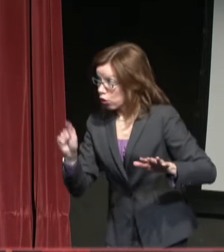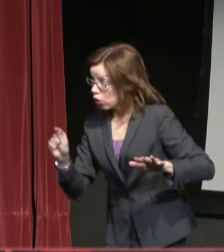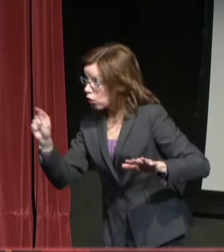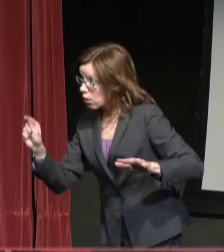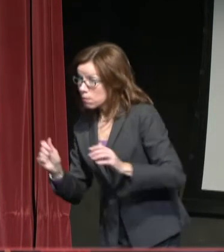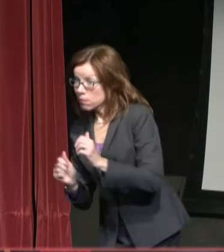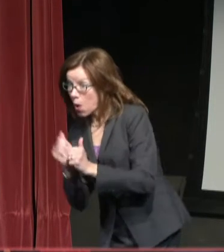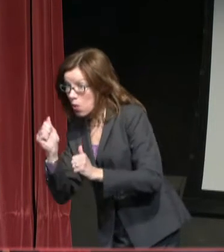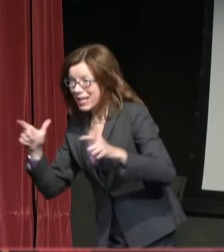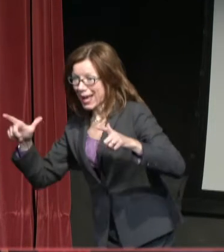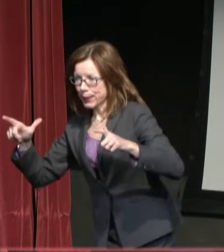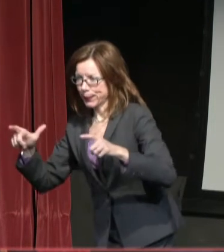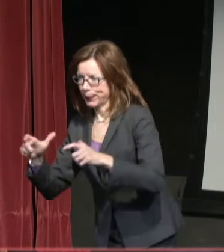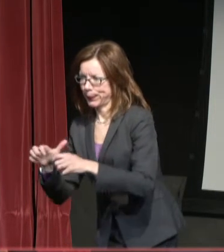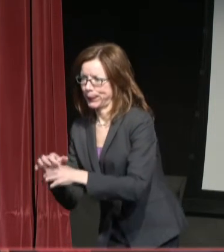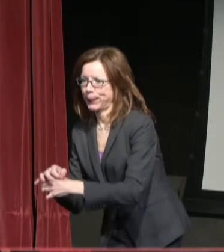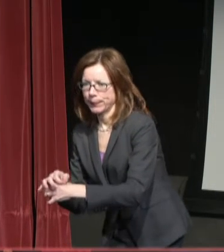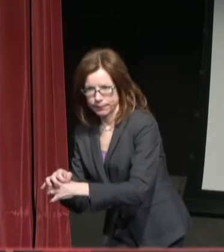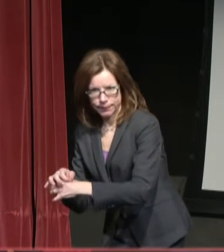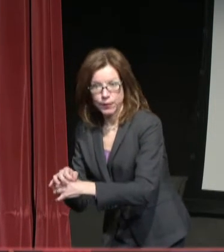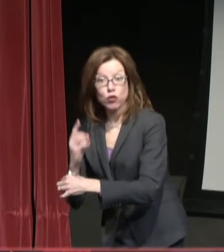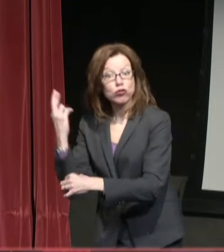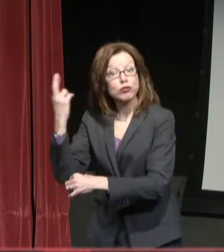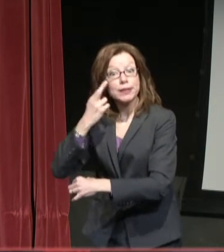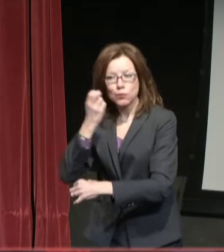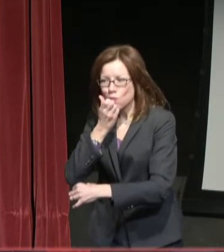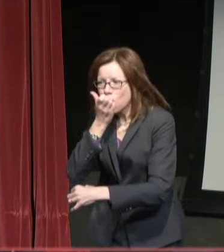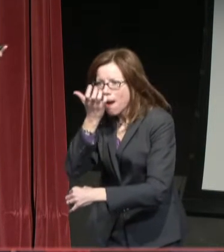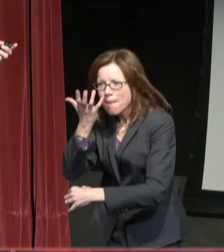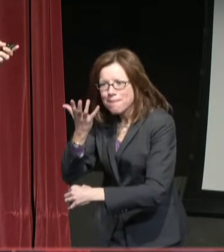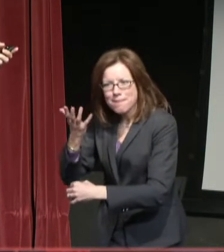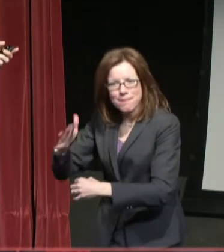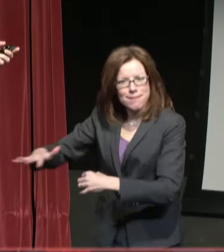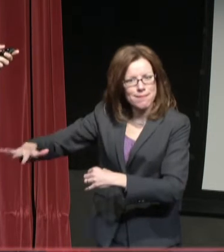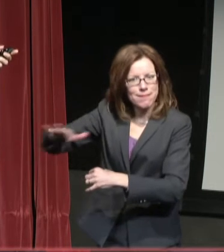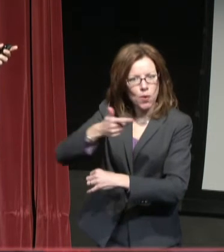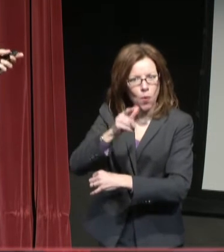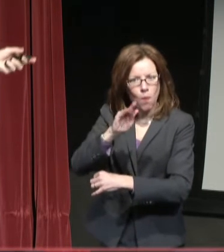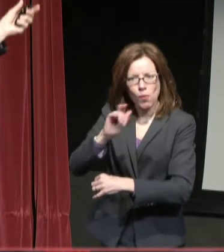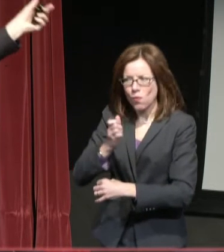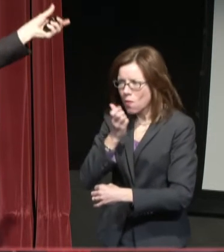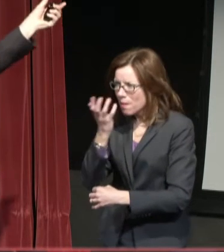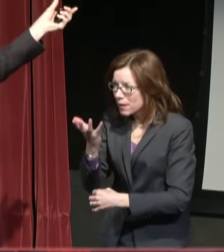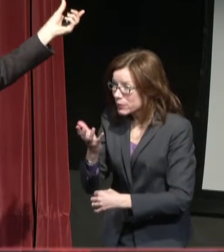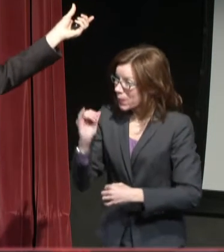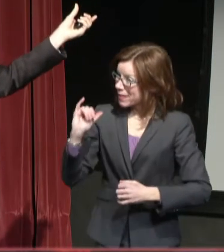and getting smaller, because of global warming. So again, I make the point that this picture, yes,